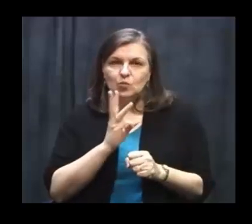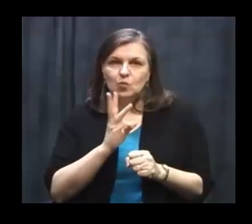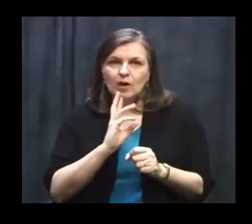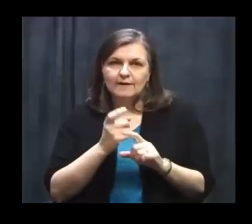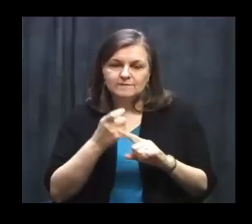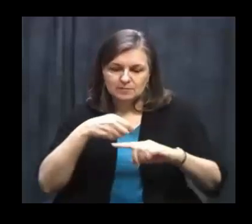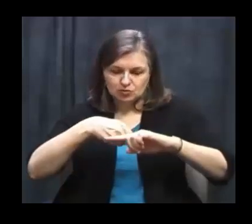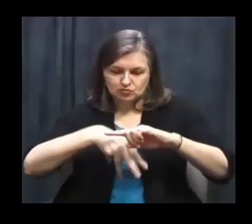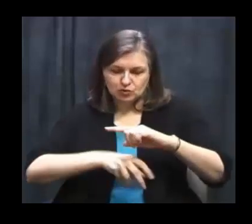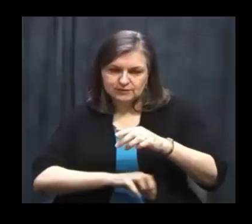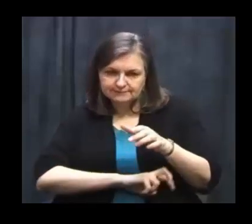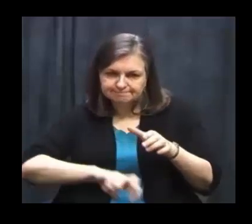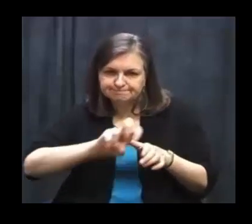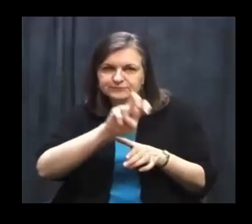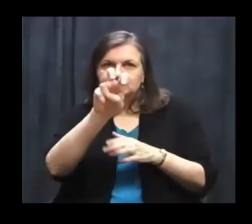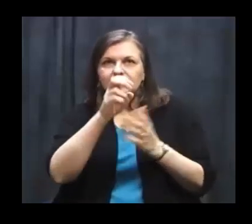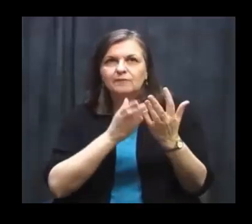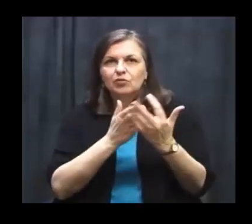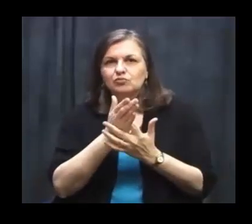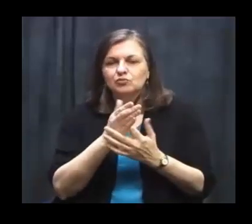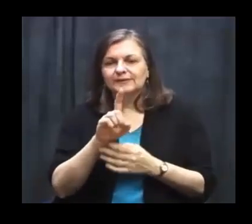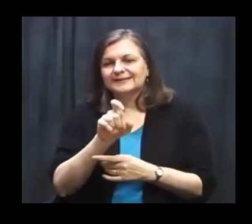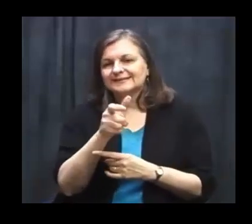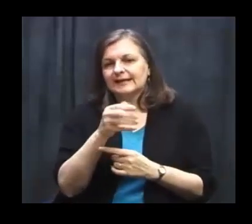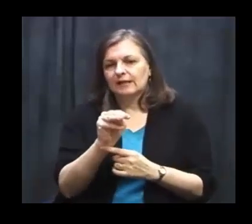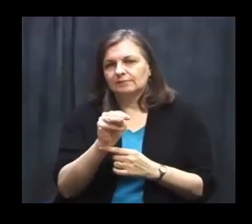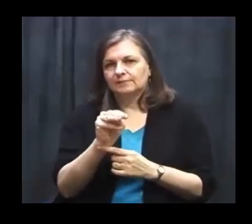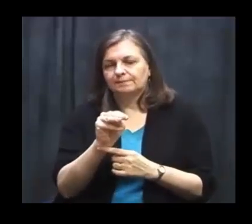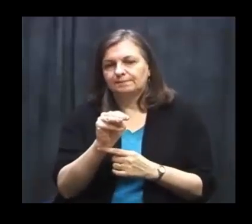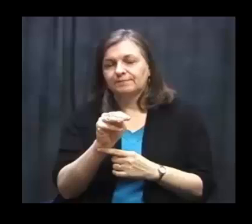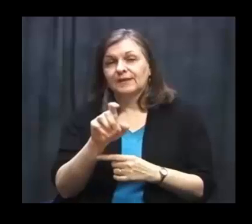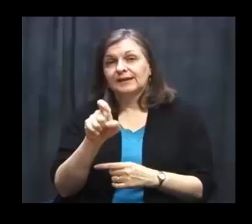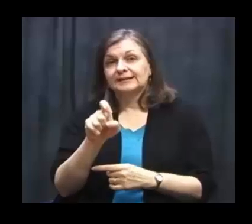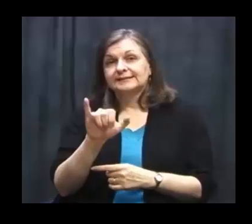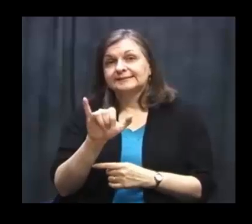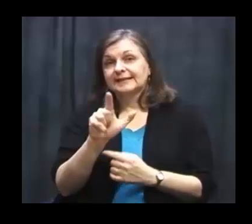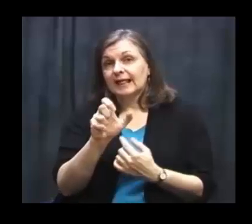water up from the roots to the rest of the plant